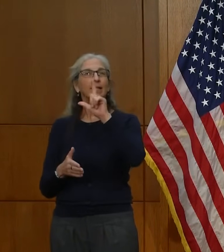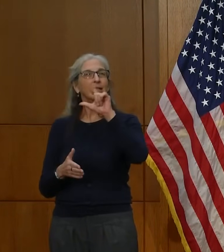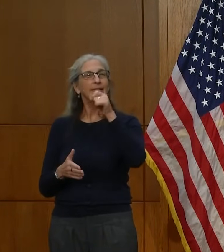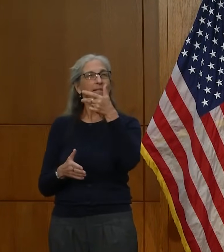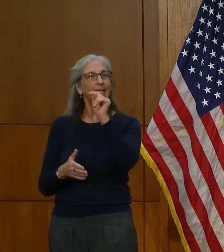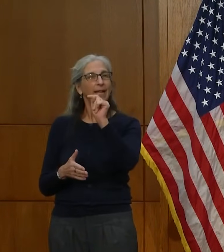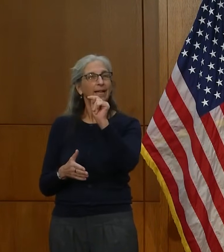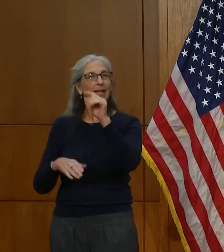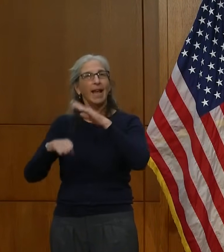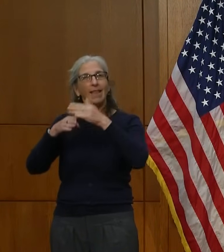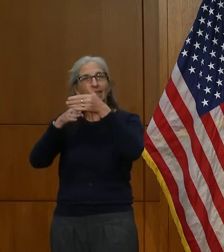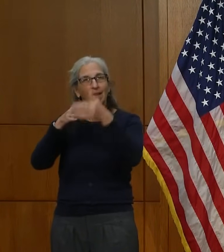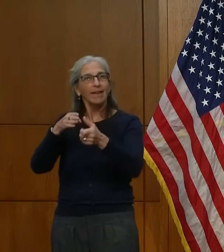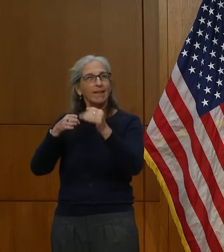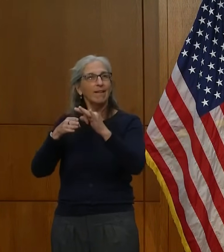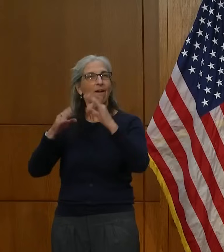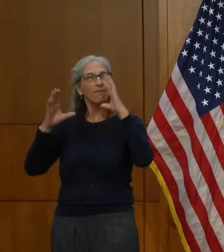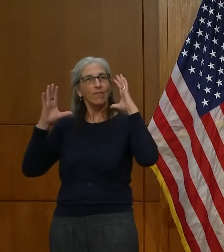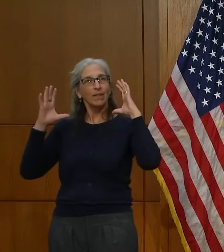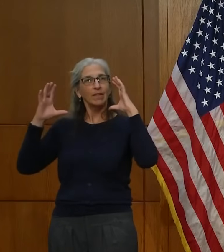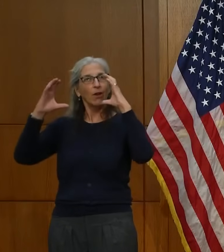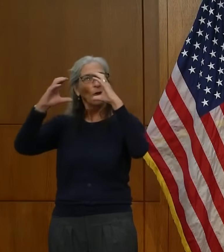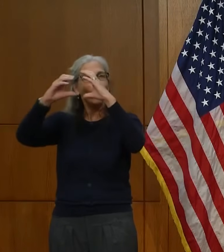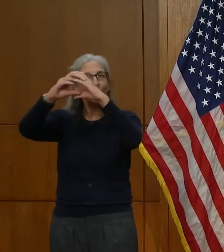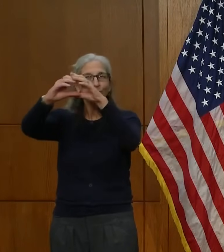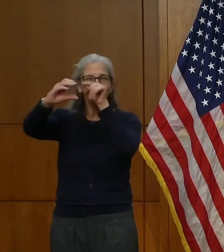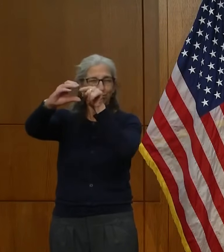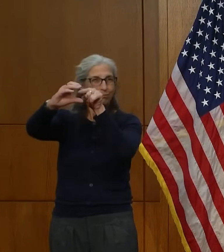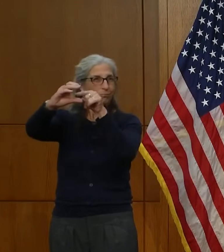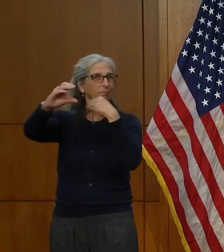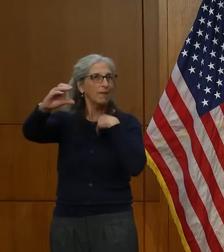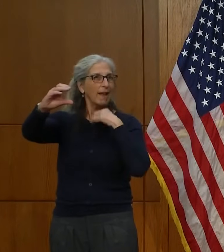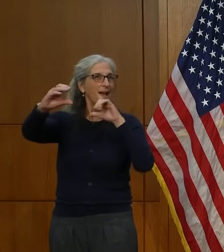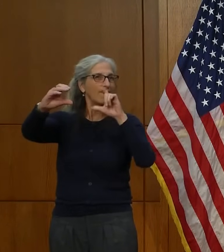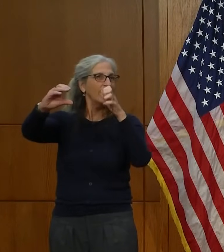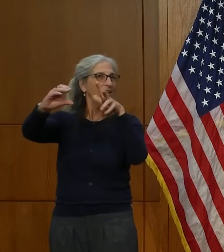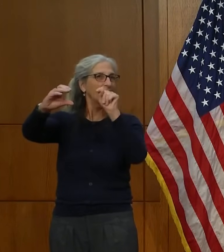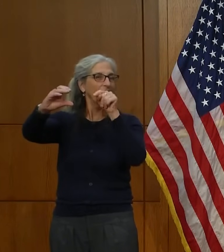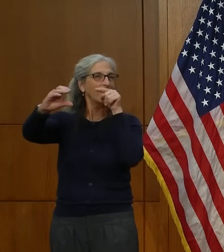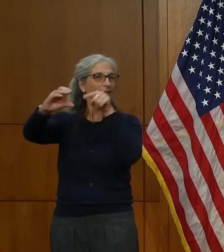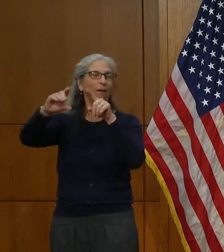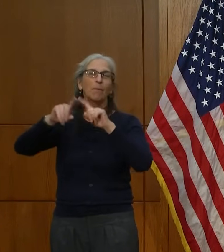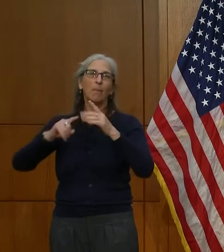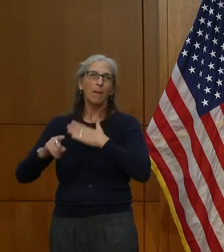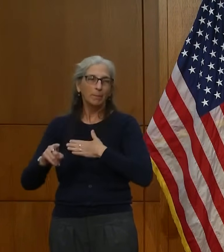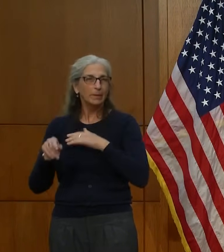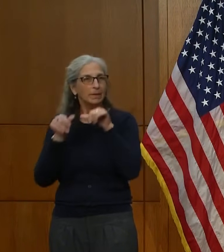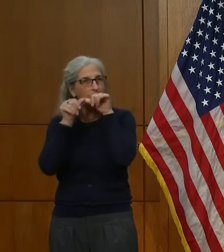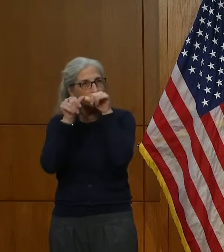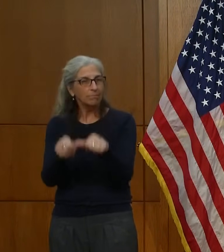THAT WE SAID DURING OUR COMMENTS THERE IS. DEFINITELY LIGHT AT THE END OF THE TUNNEL,